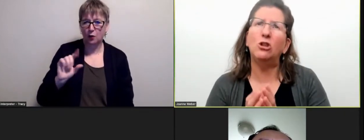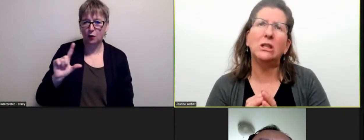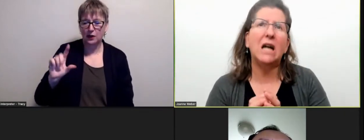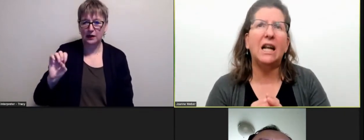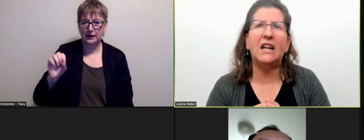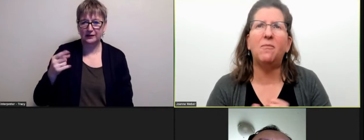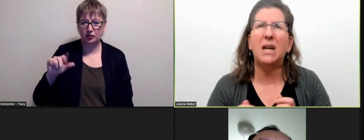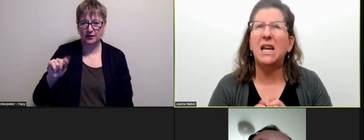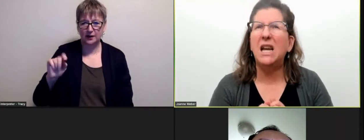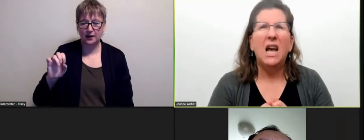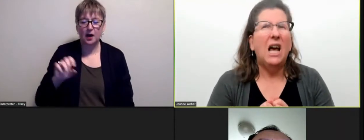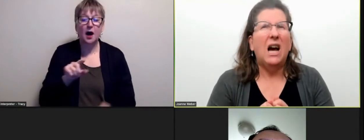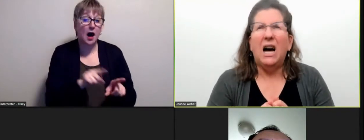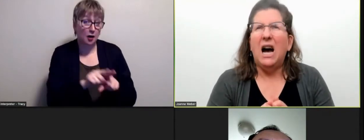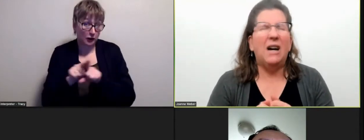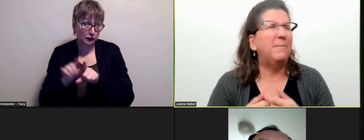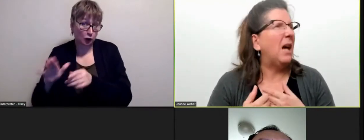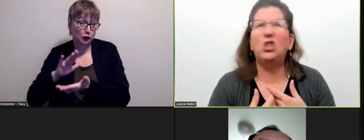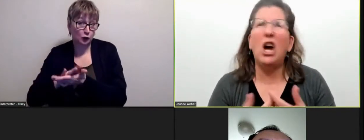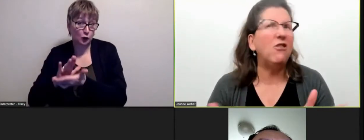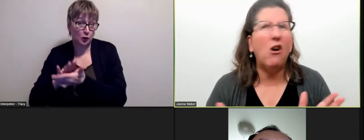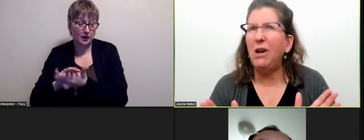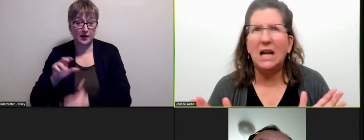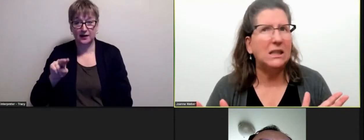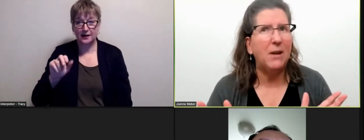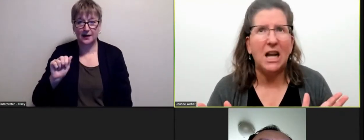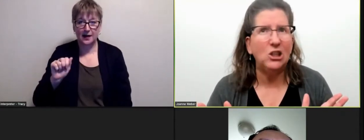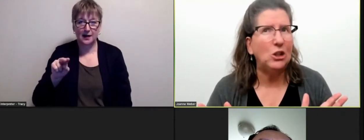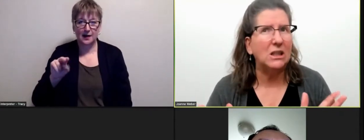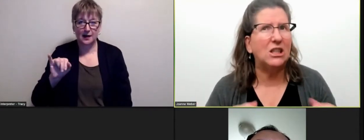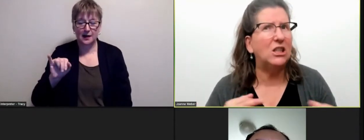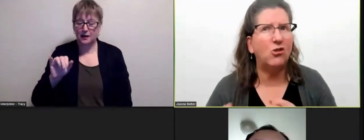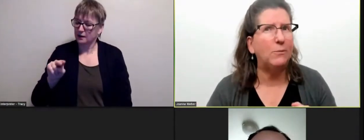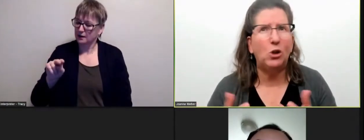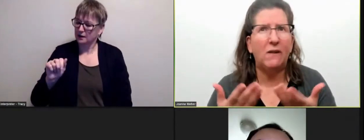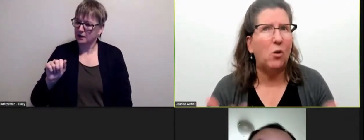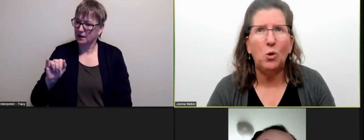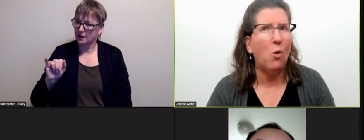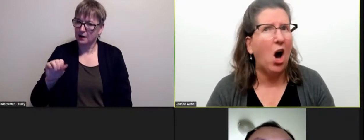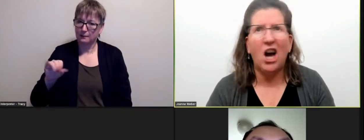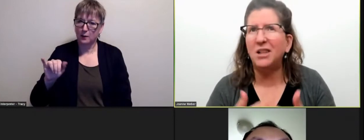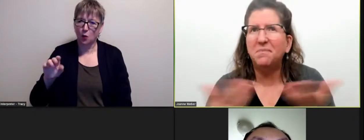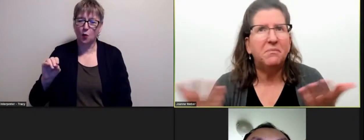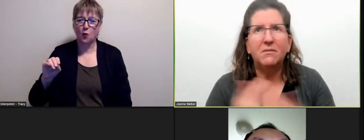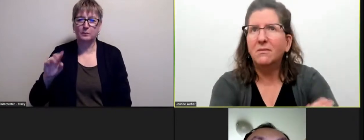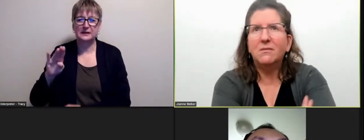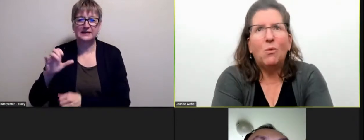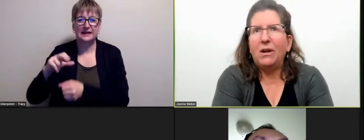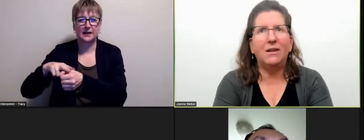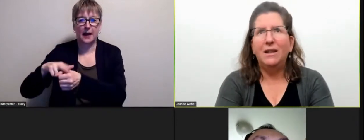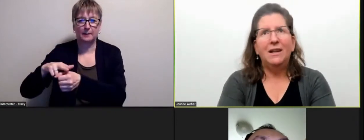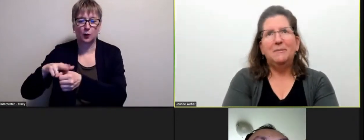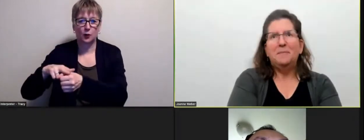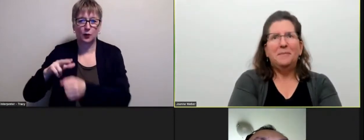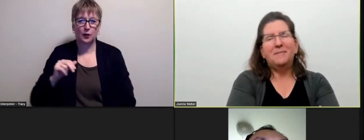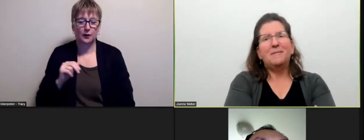But, can you give me a general explanation and description of who you are.